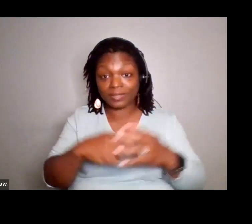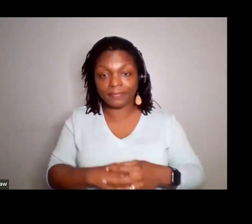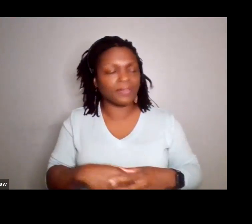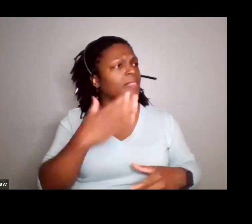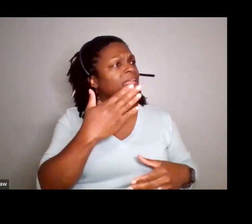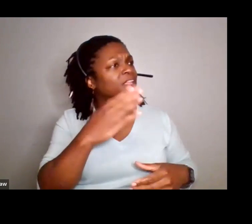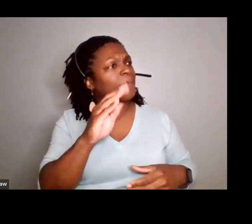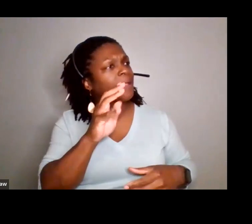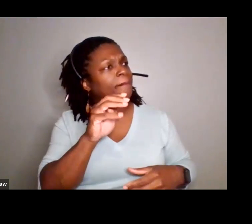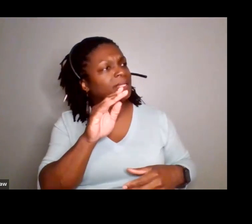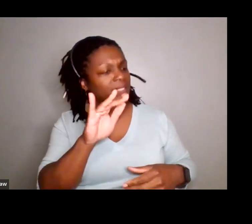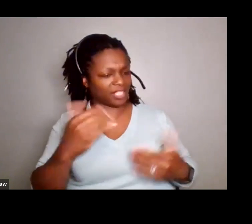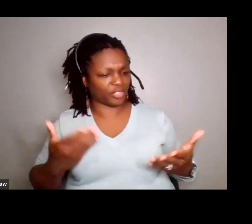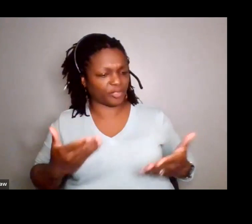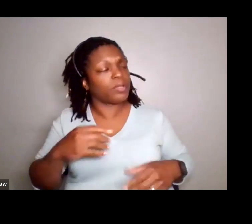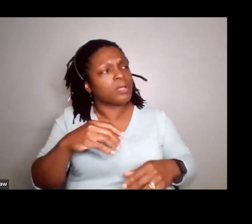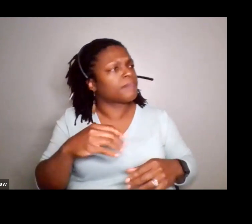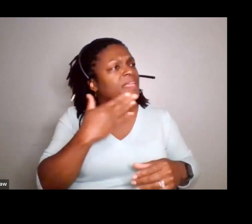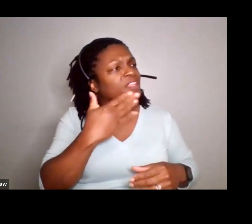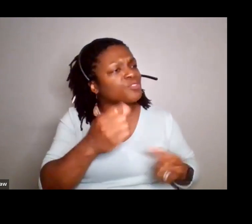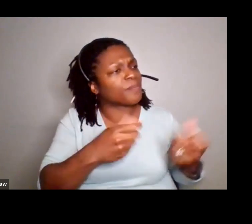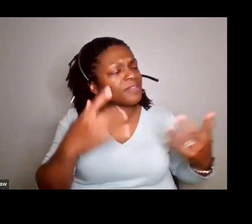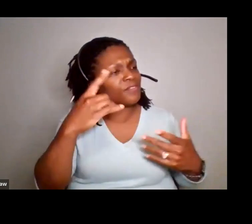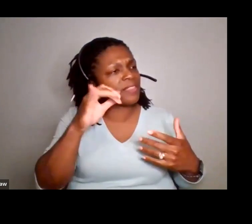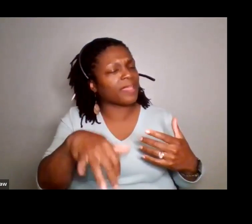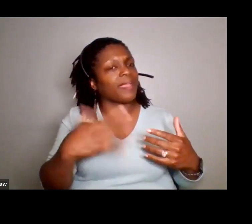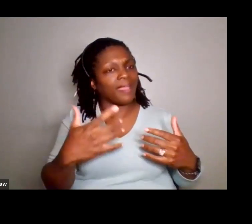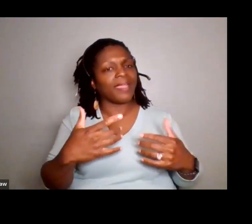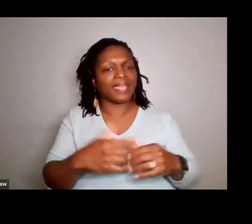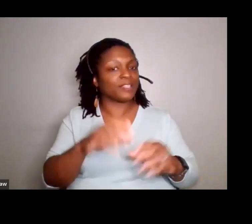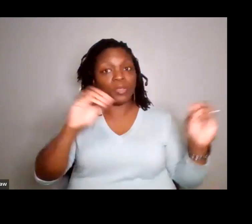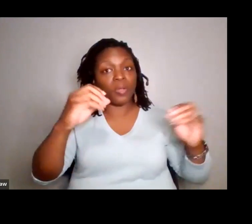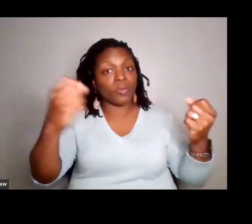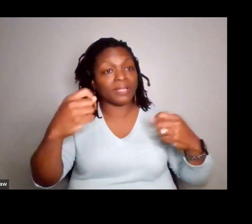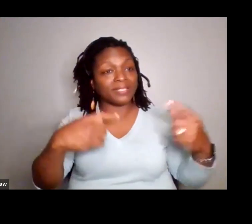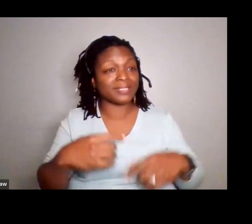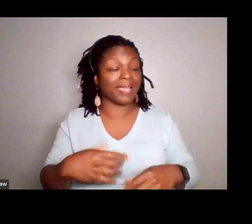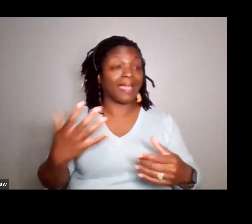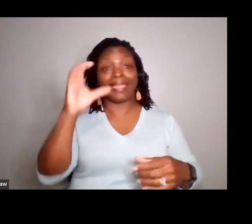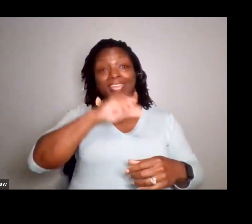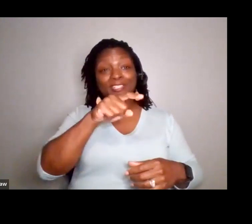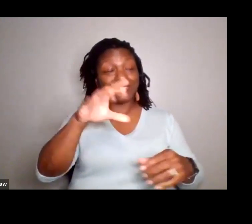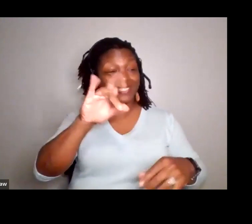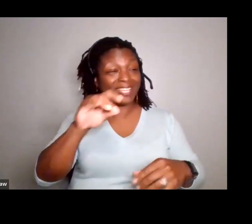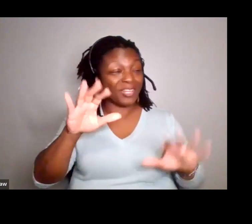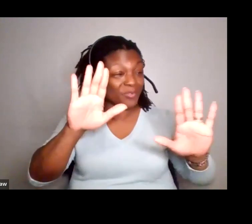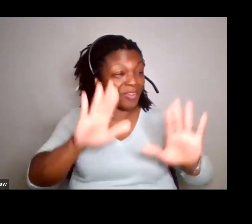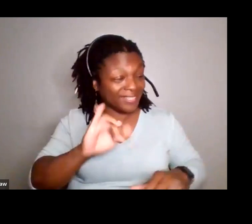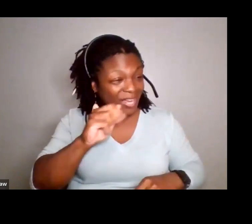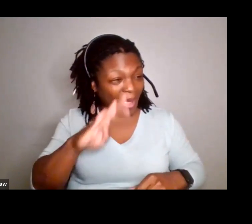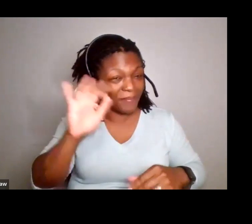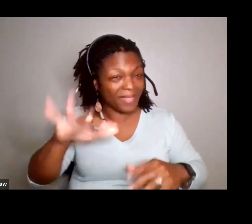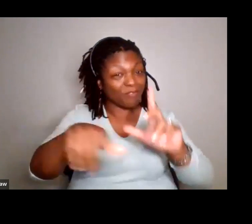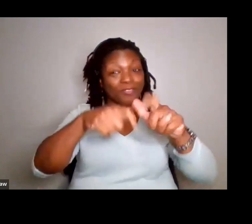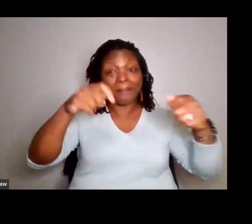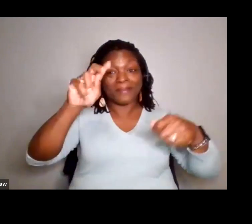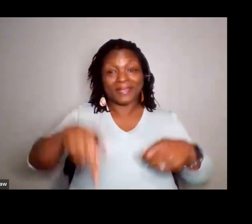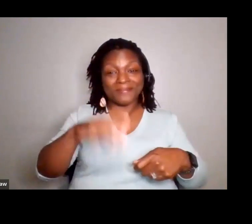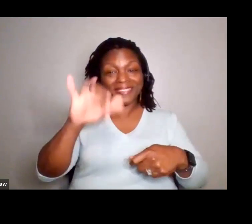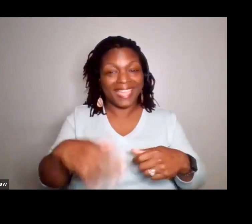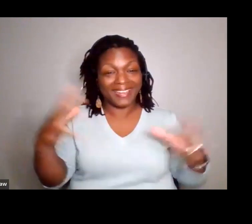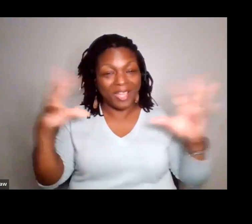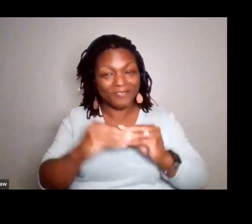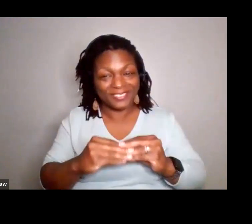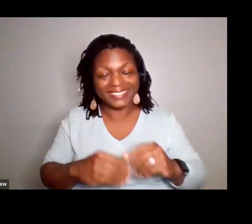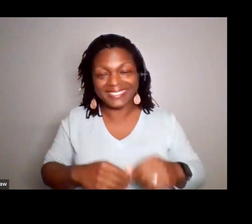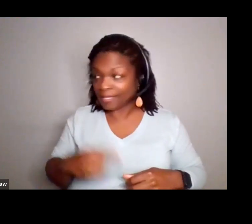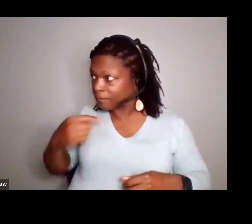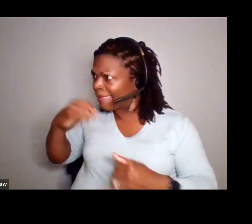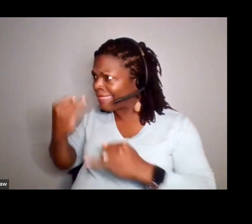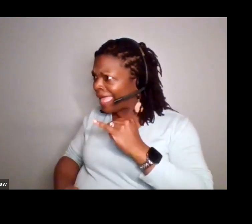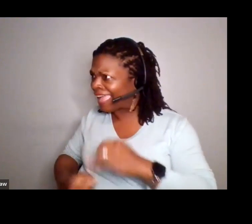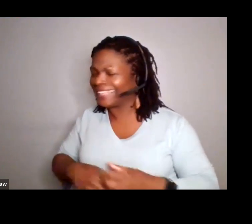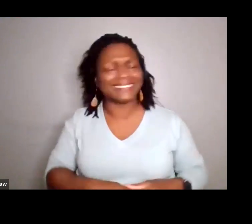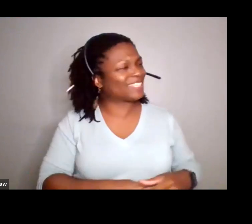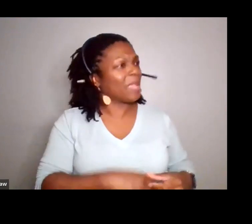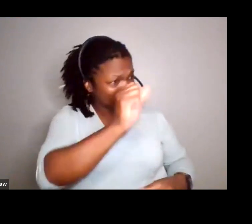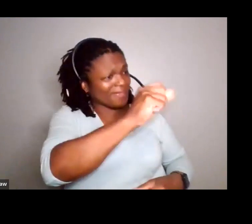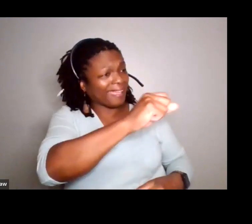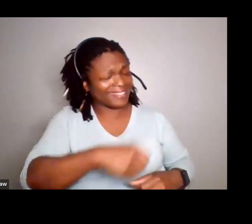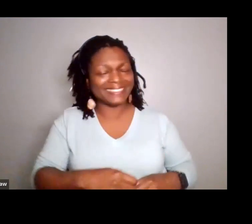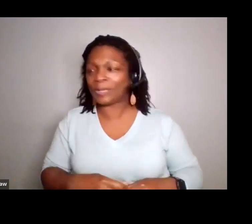I do not see any questions. Guess you did such a great job of wrapping up our conference well, yeah, thanks for hanging in with me.